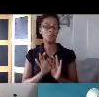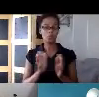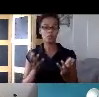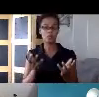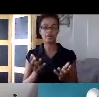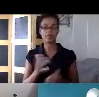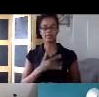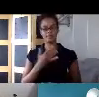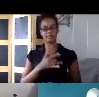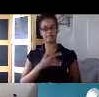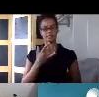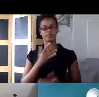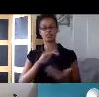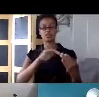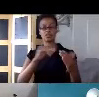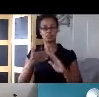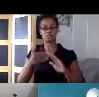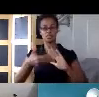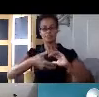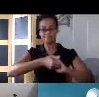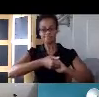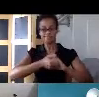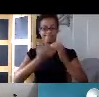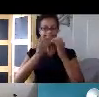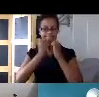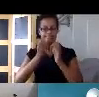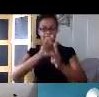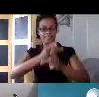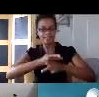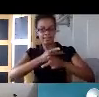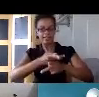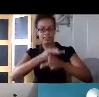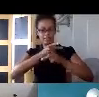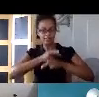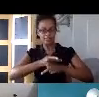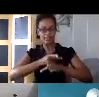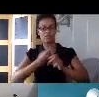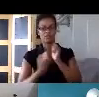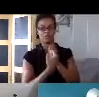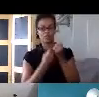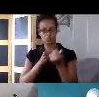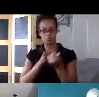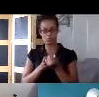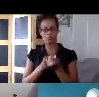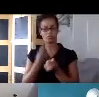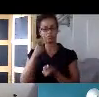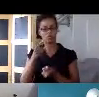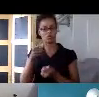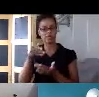required when we do anti-r work, because it really allows to ensure that the relationships